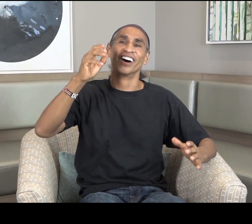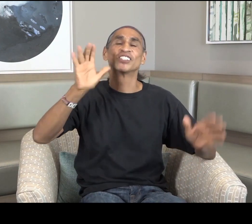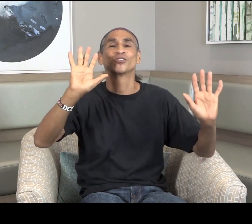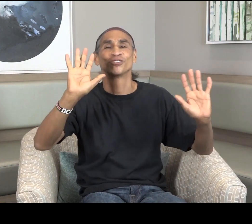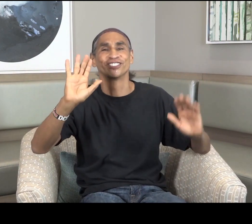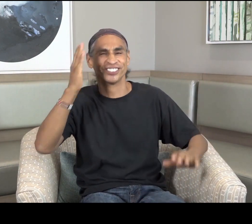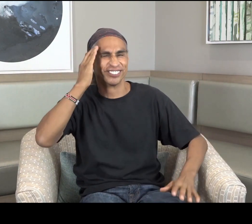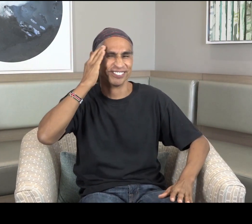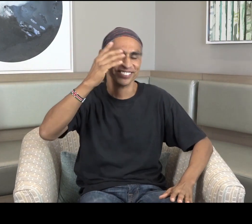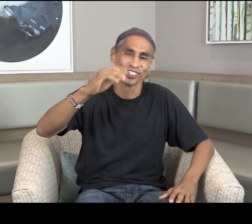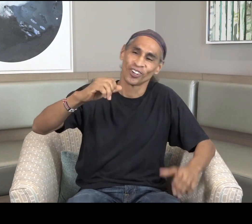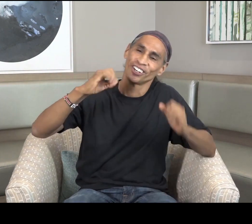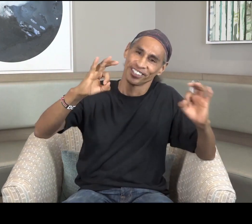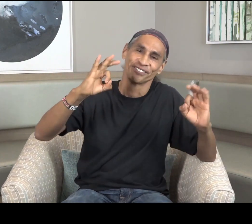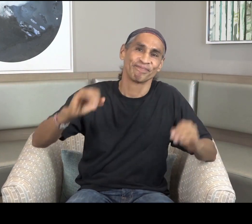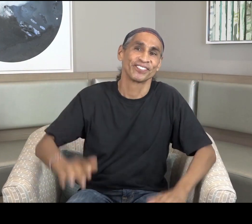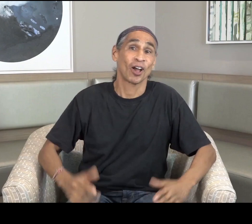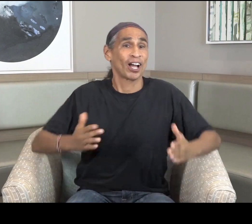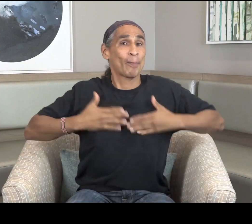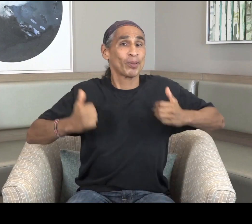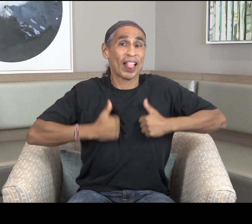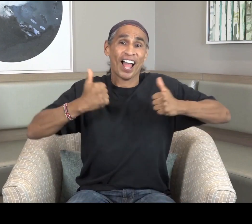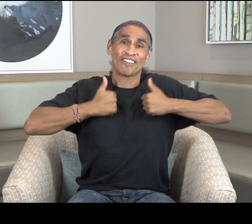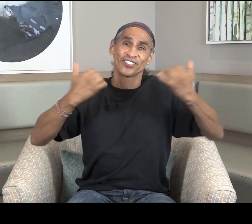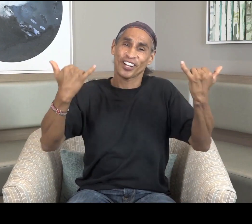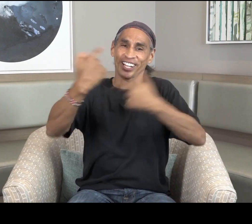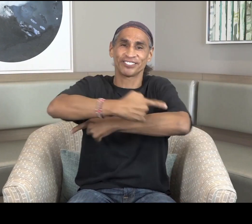just so that nothing happens.